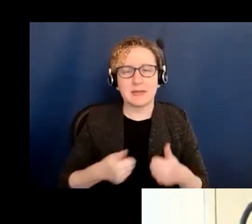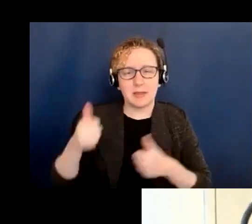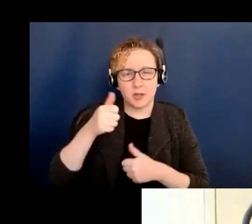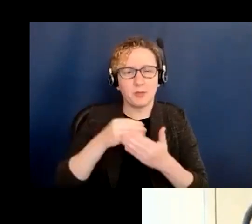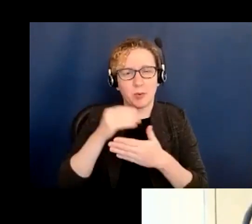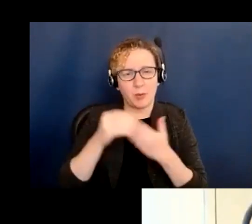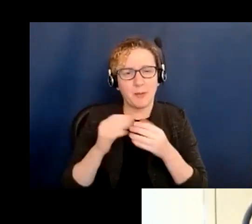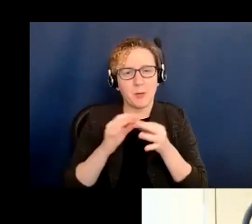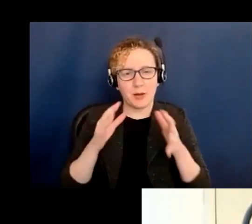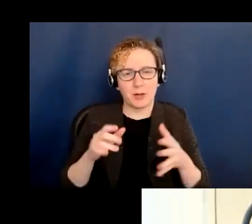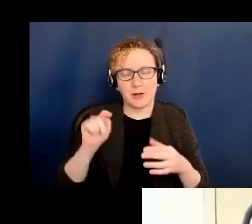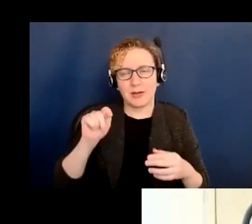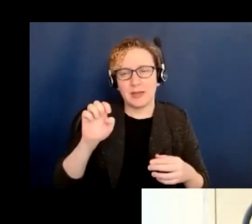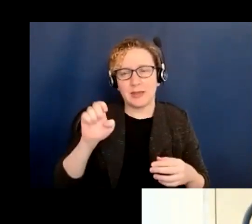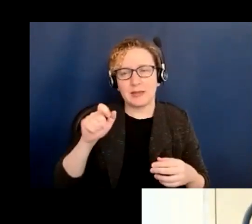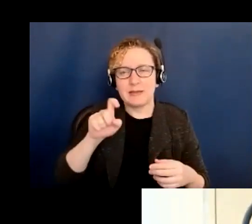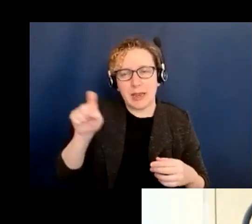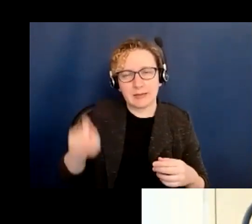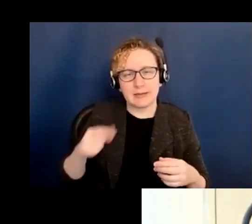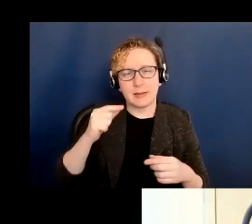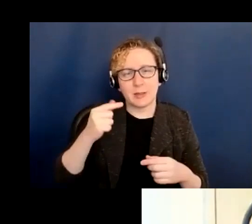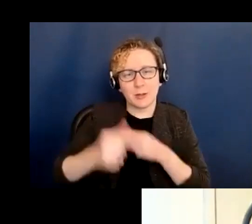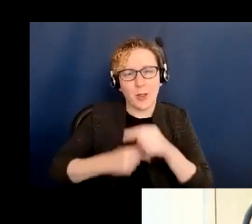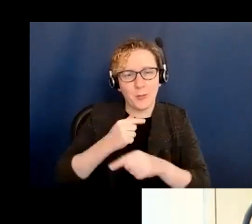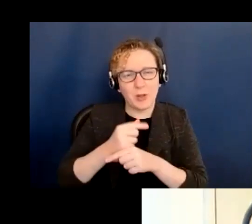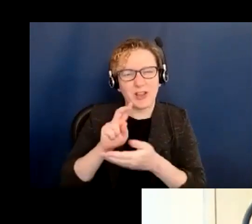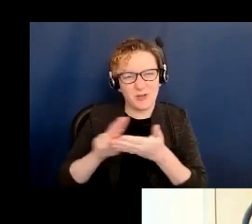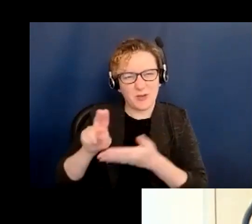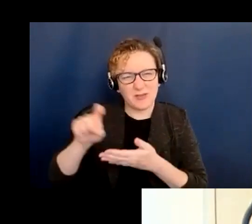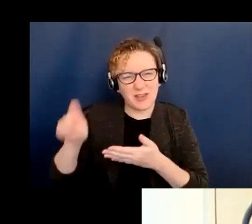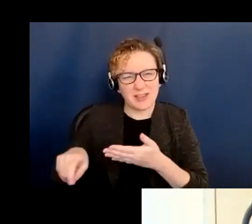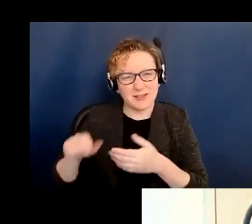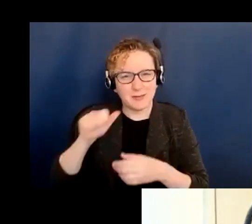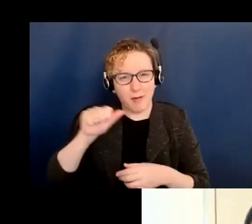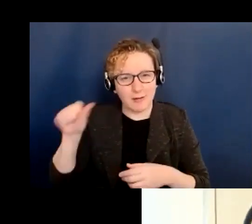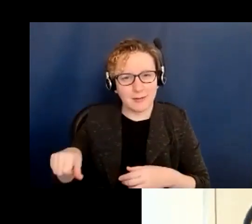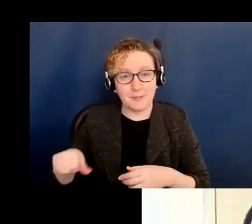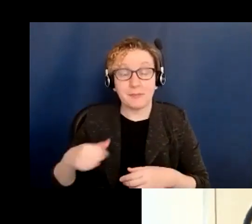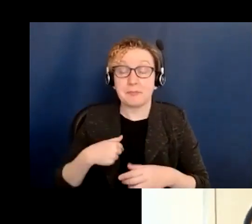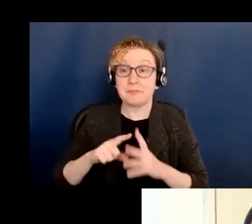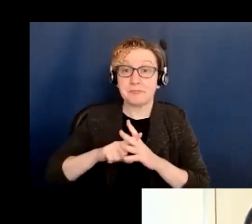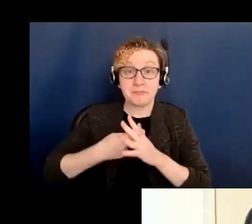at Austin. I started there in 2015 working on faculty led programs as a Program Coordinator and